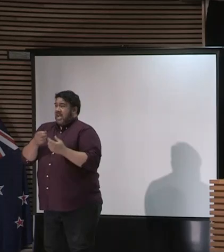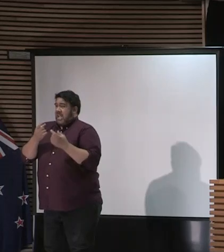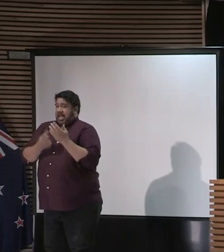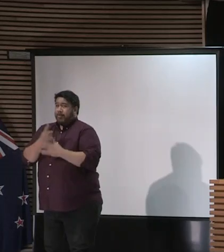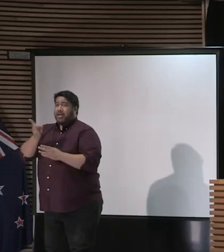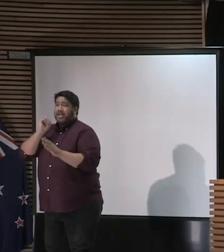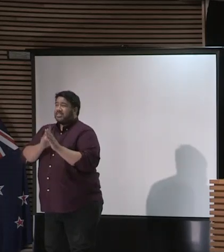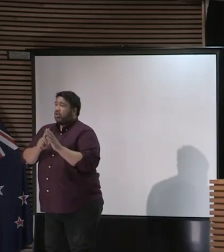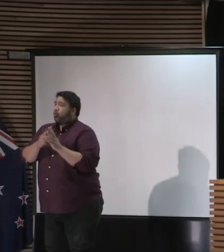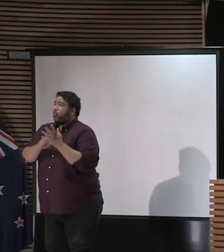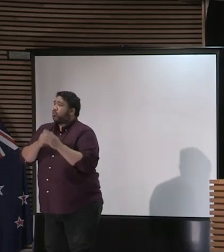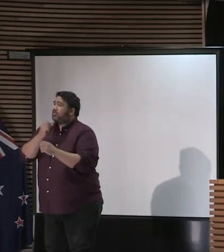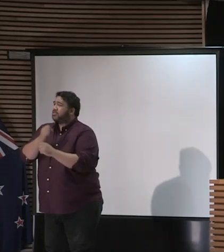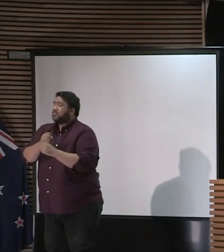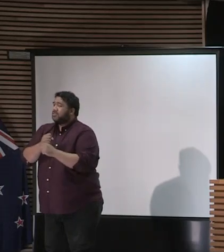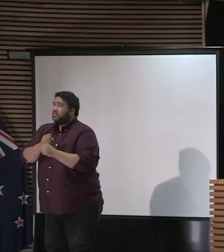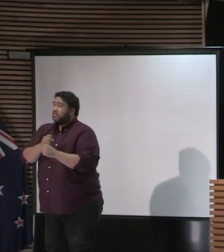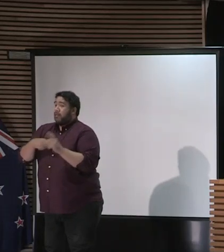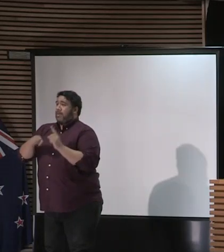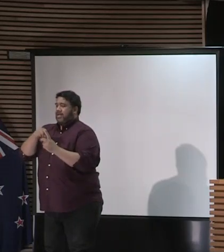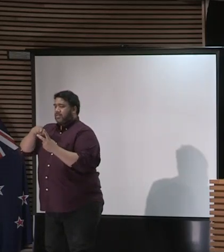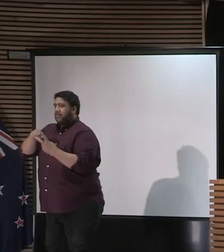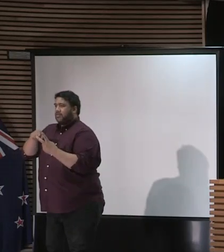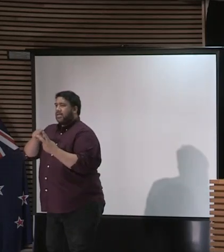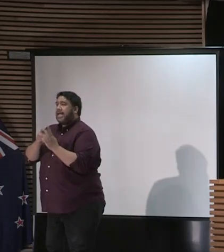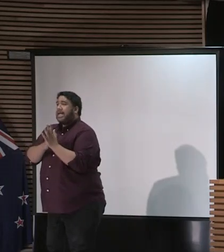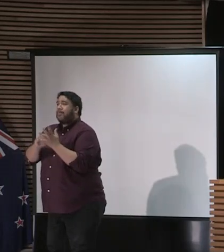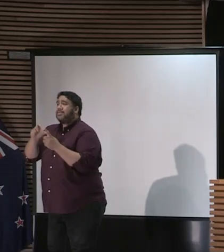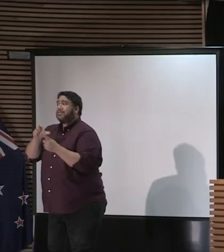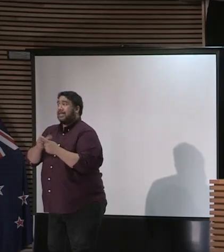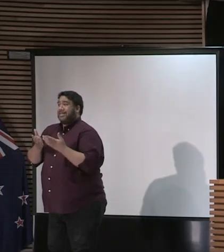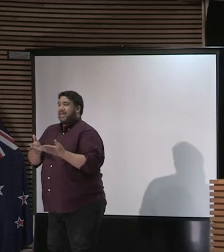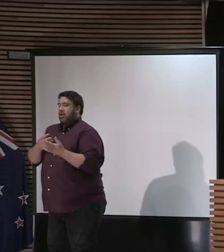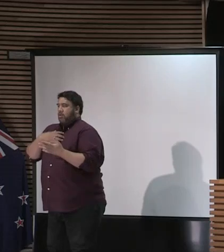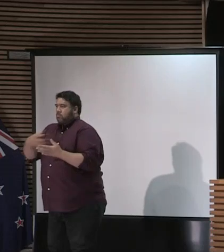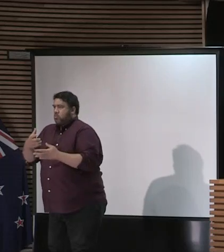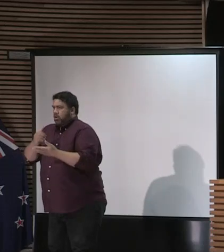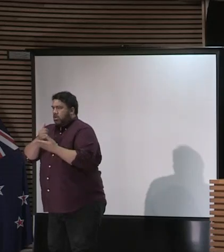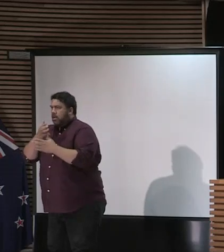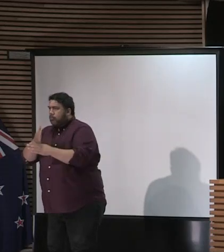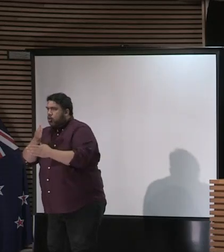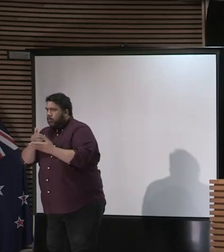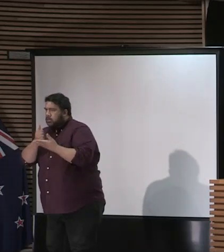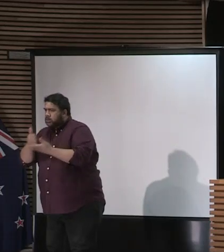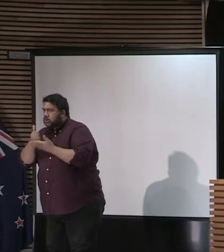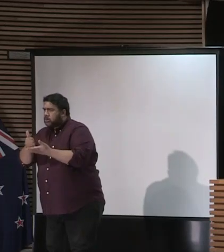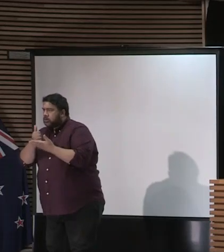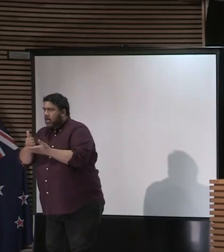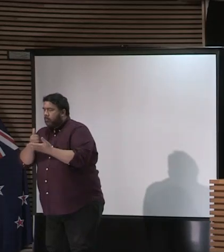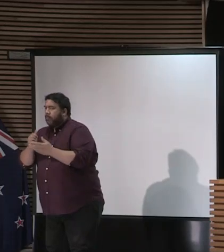last year and I acknowledge Minister Willie Jackson for his leadership on that important work. And part of